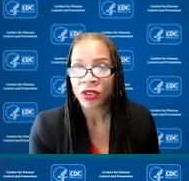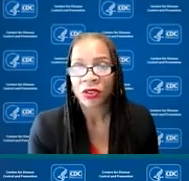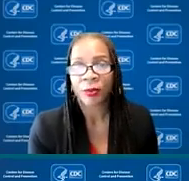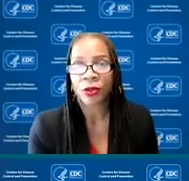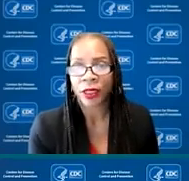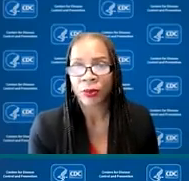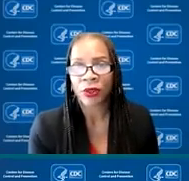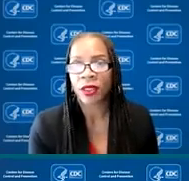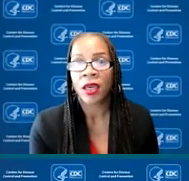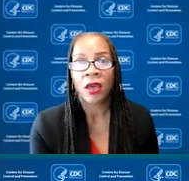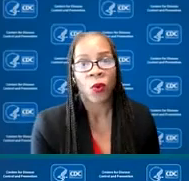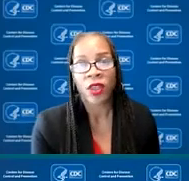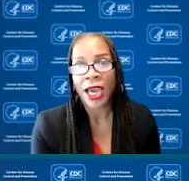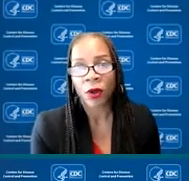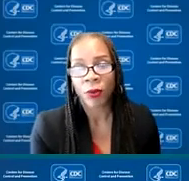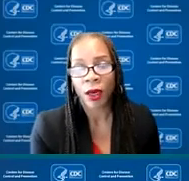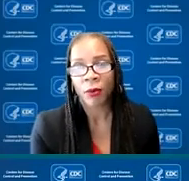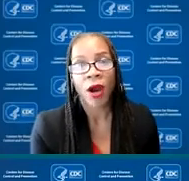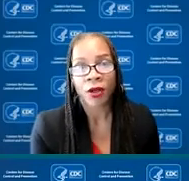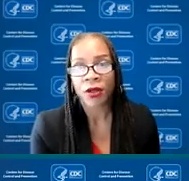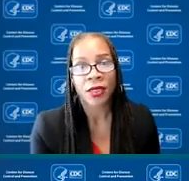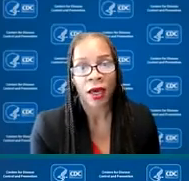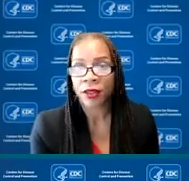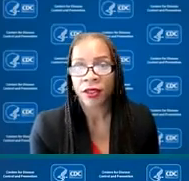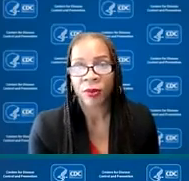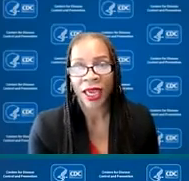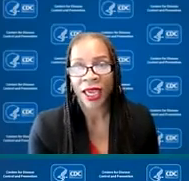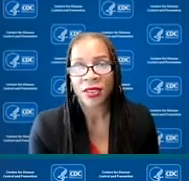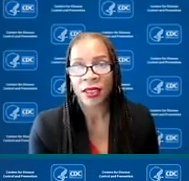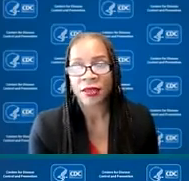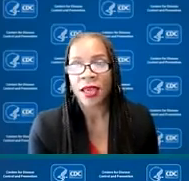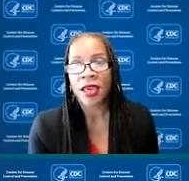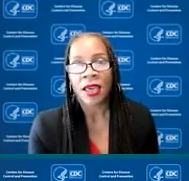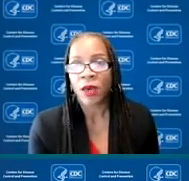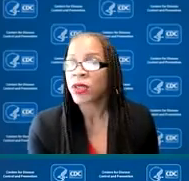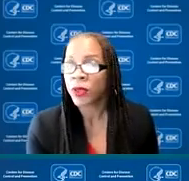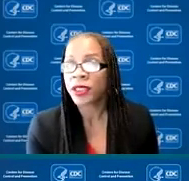commercial laboratory community, with our partners at other government agencies, it was really